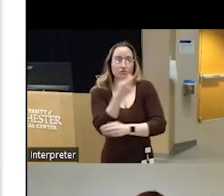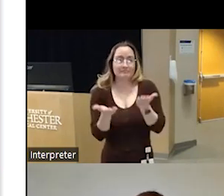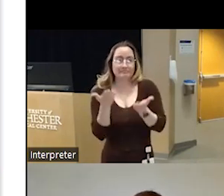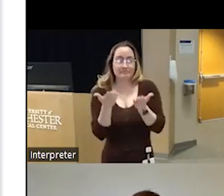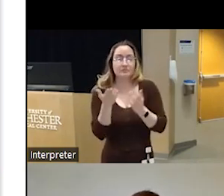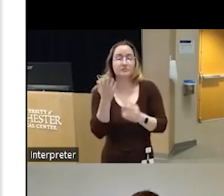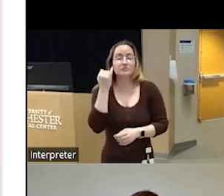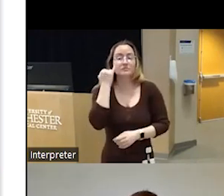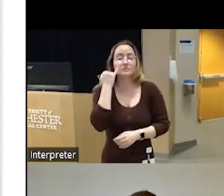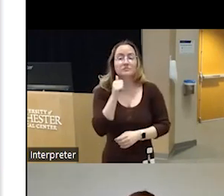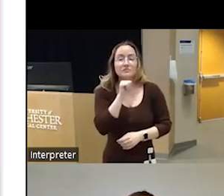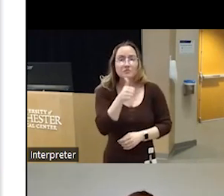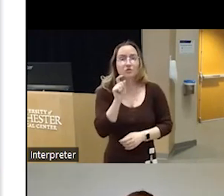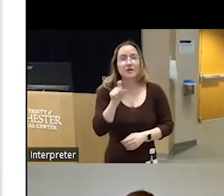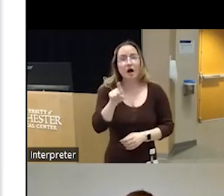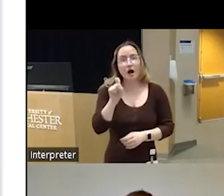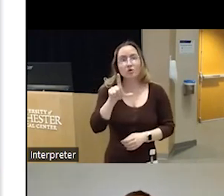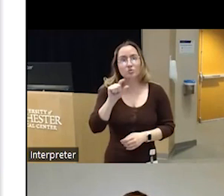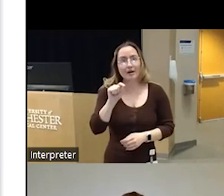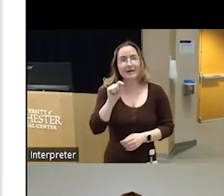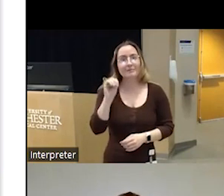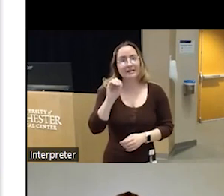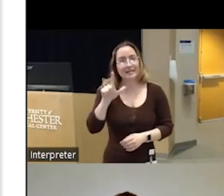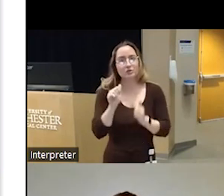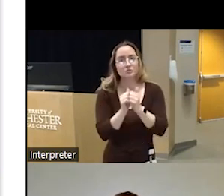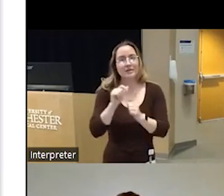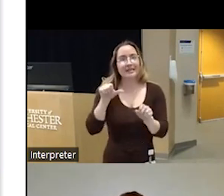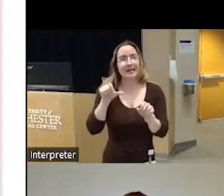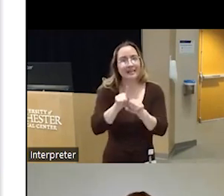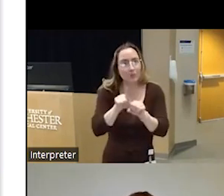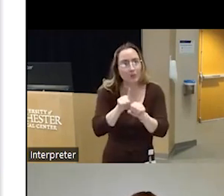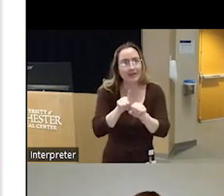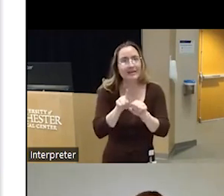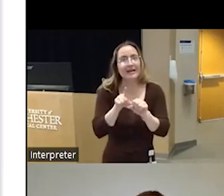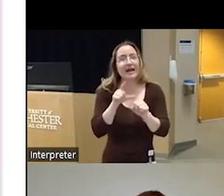than 120 milliliters of liquids and it has to be 30 minutes